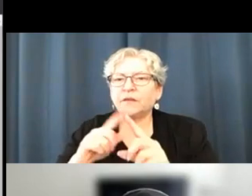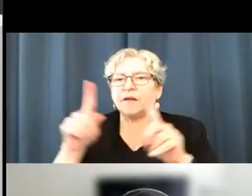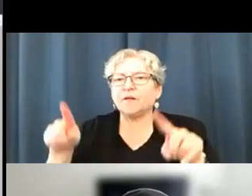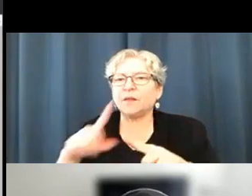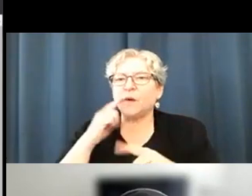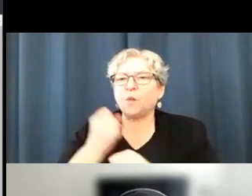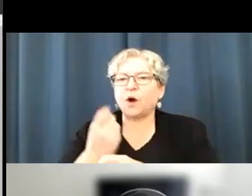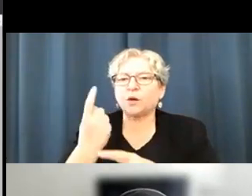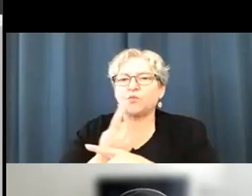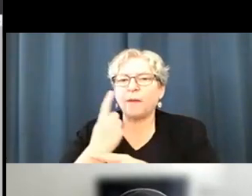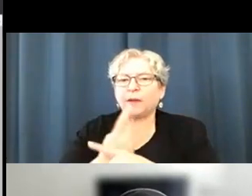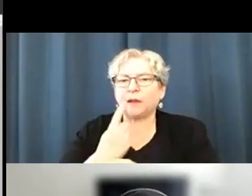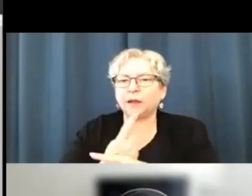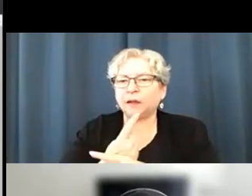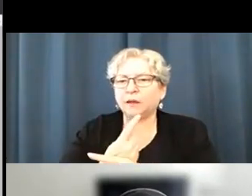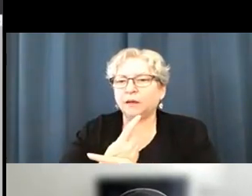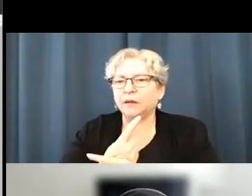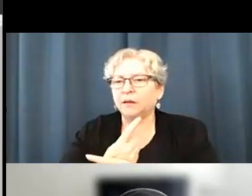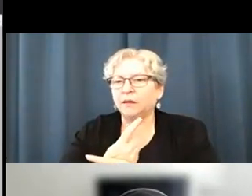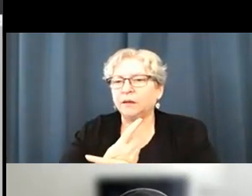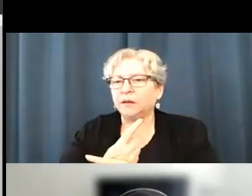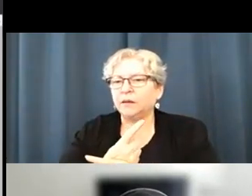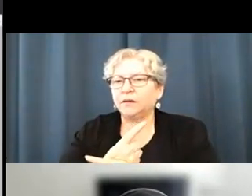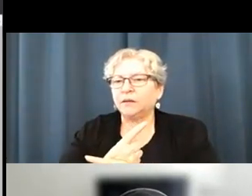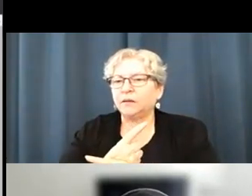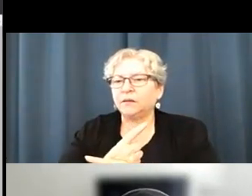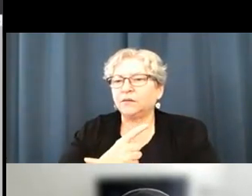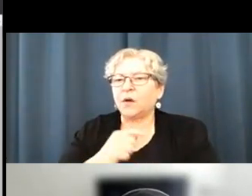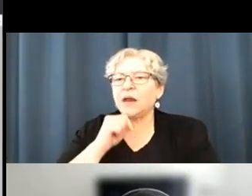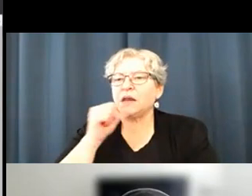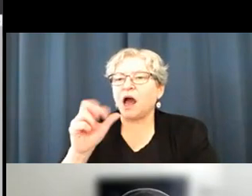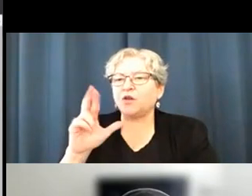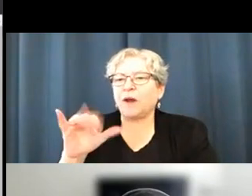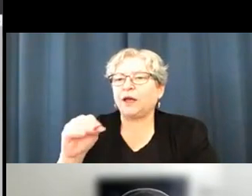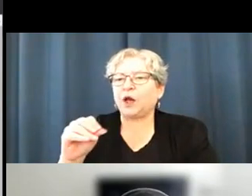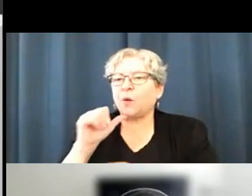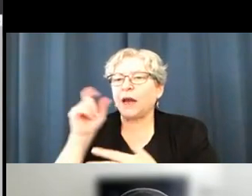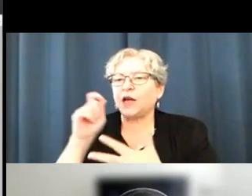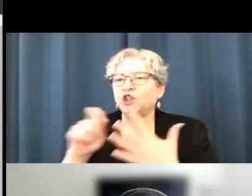[Narrator] Form favorite park grouping, none radio button not checked. Radio button not checked Central Park.